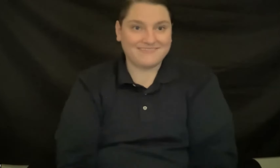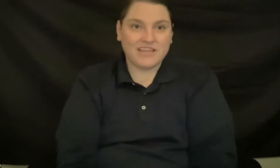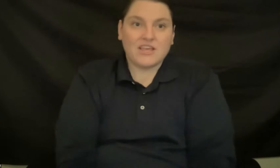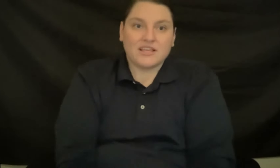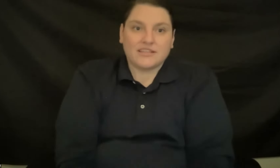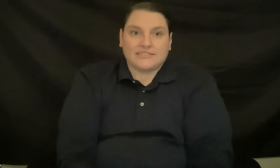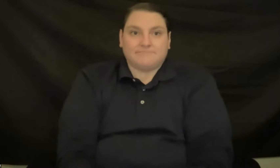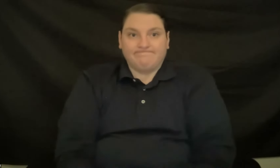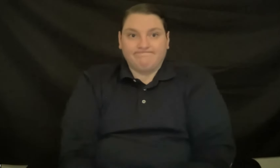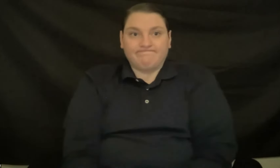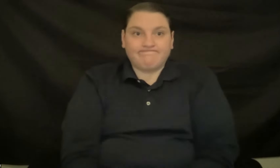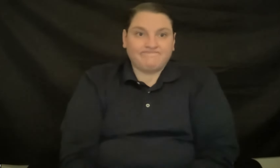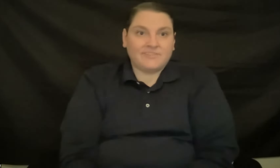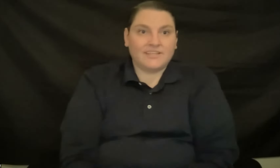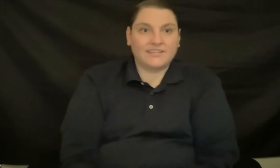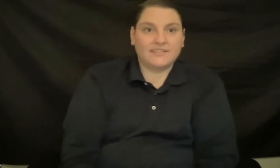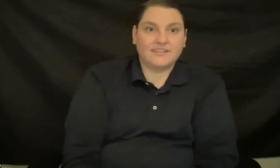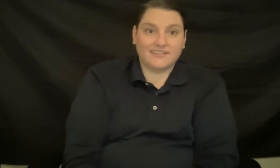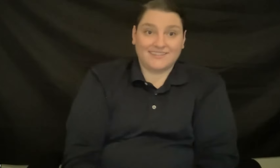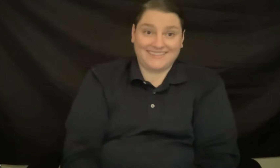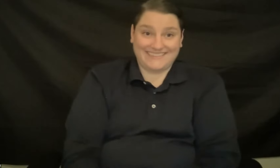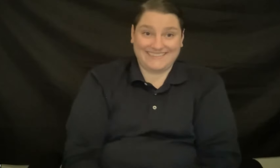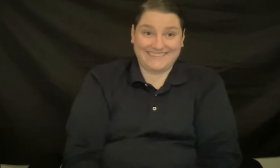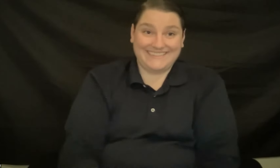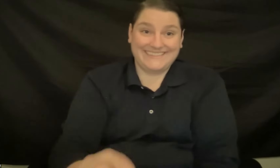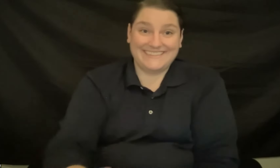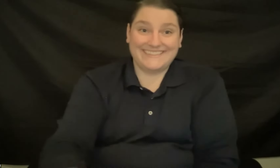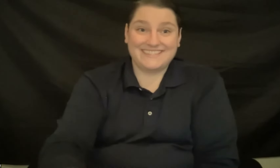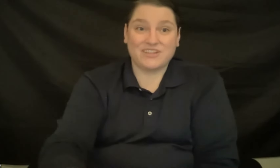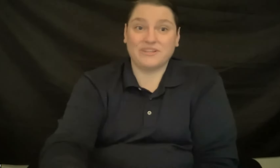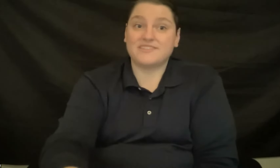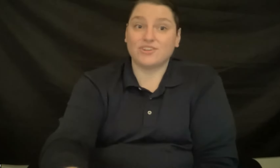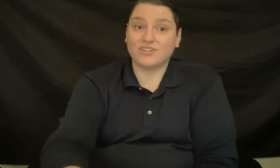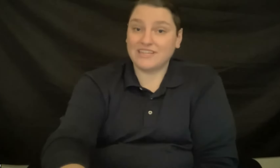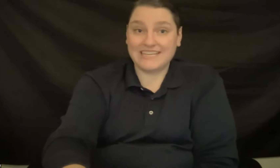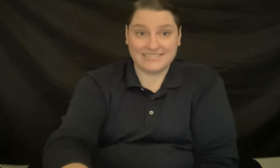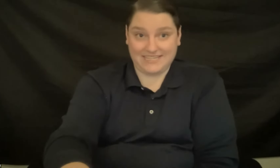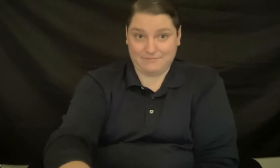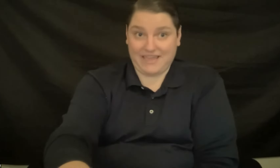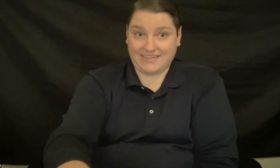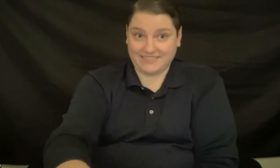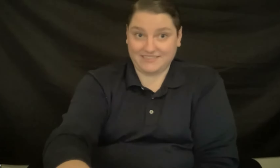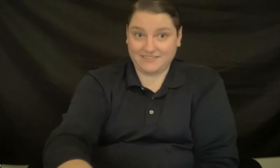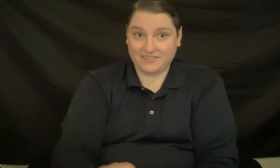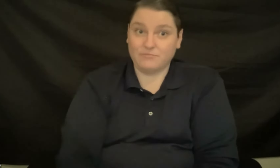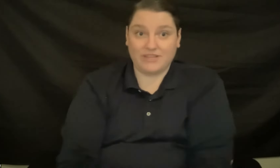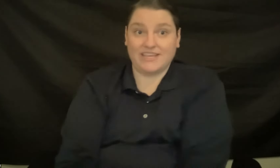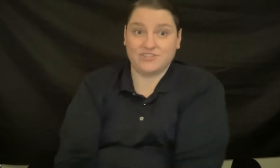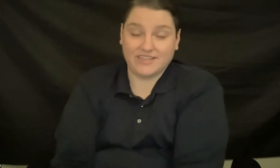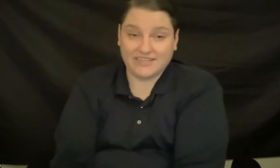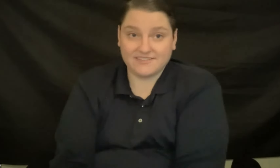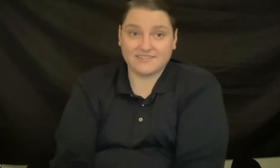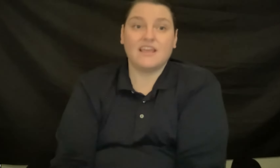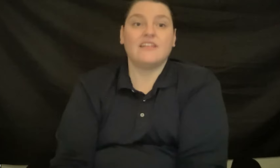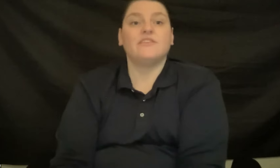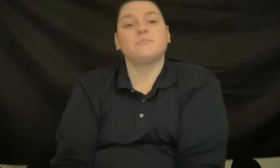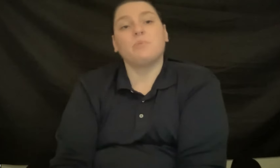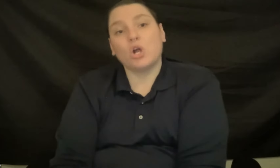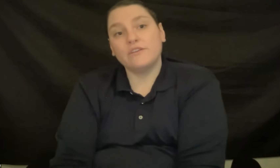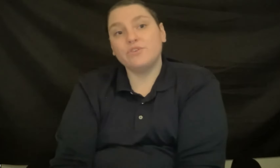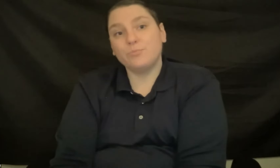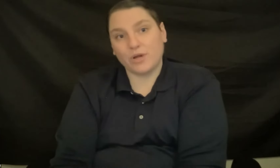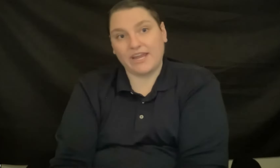What will that look like or feel like?